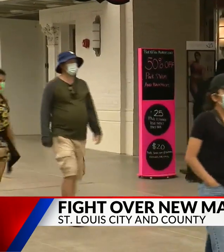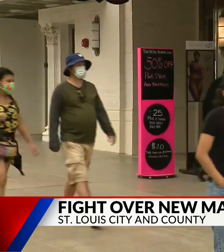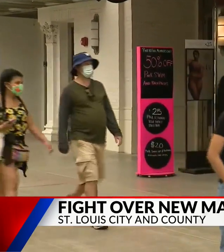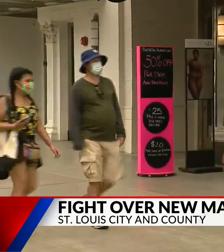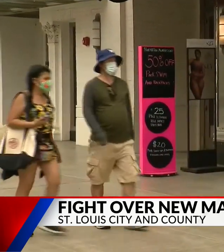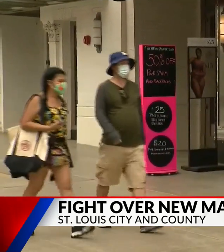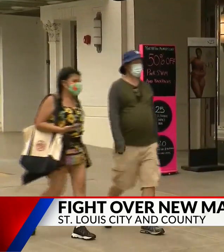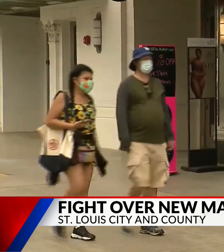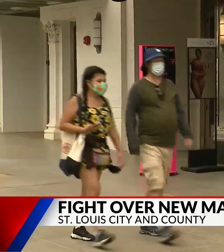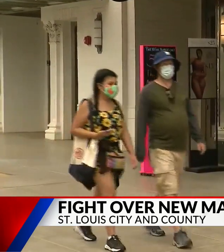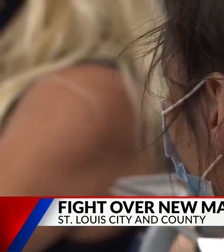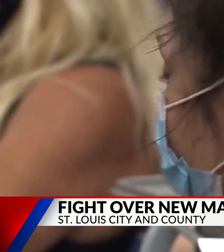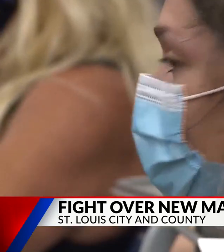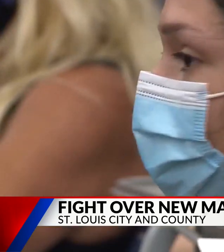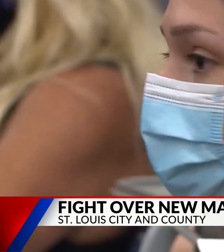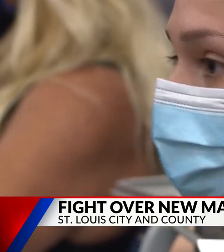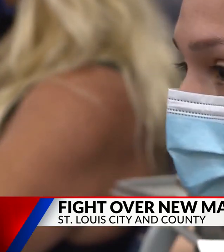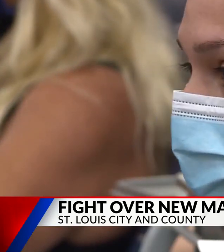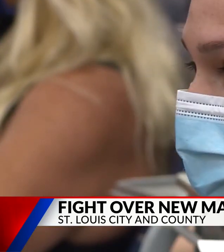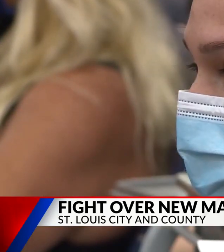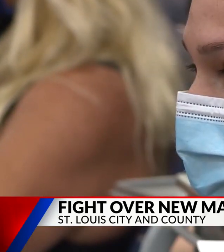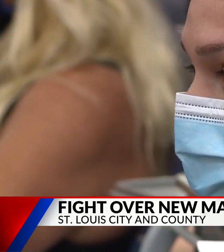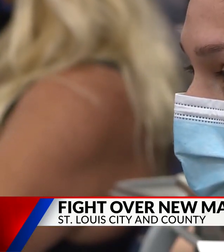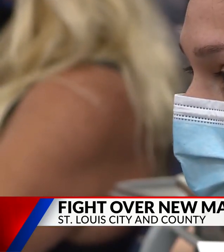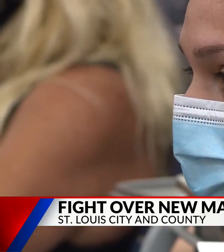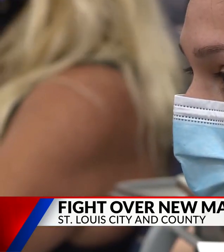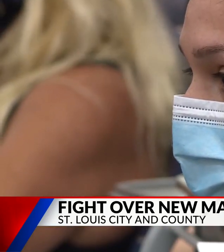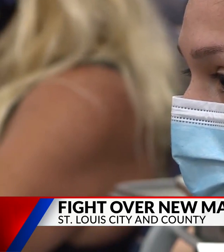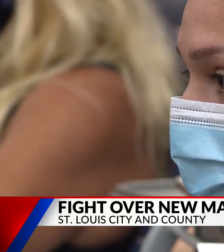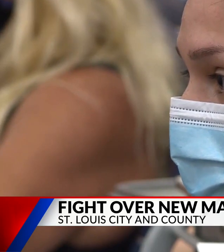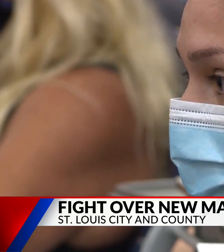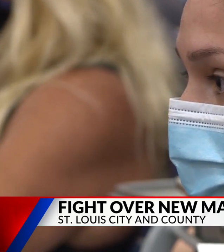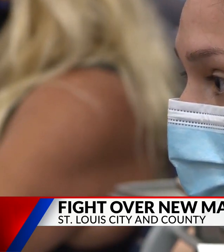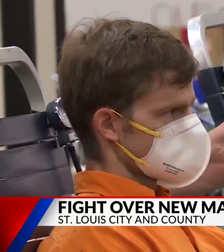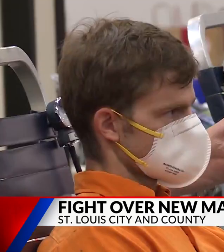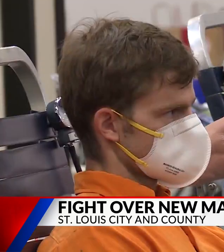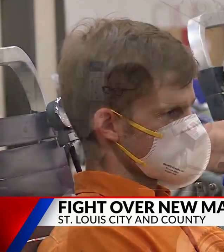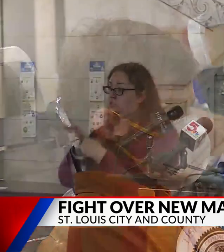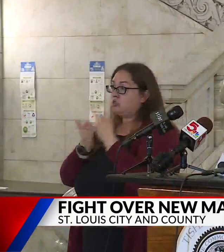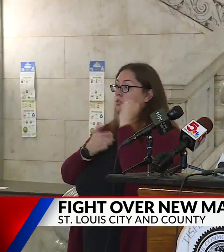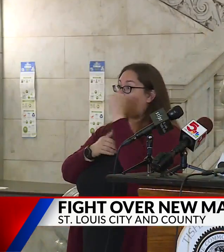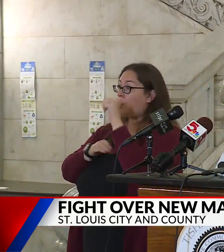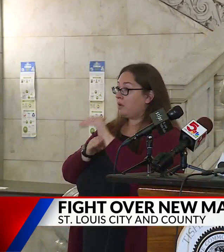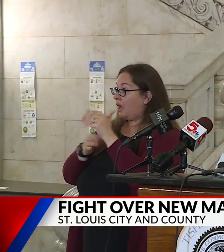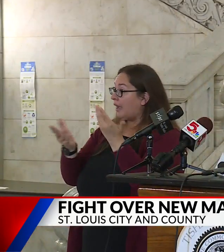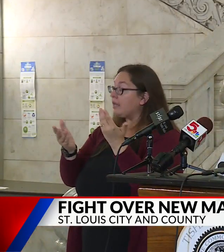A NEW LAW SIGNED BY GOVERNOR PARSON LAST MONTH WHEN IT'S THE ABILITY OF LOCAL LEADERS TO ENACT PUBLIC HEALTH ORDERS.